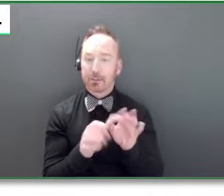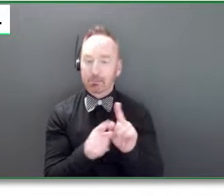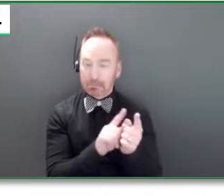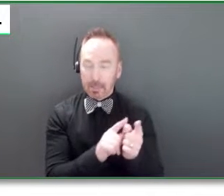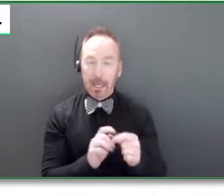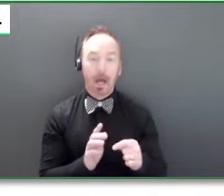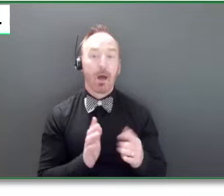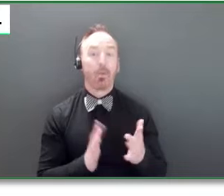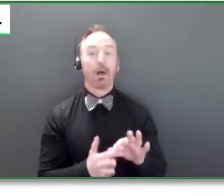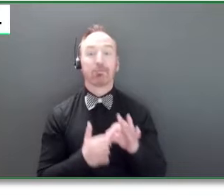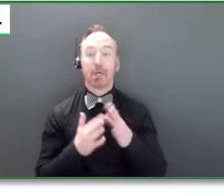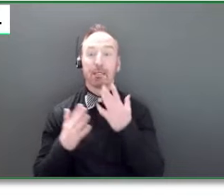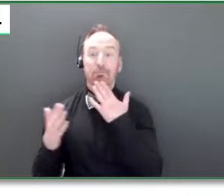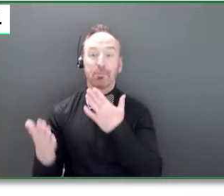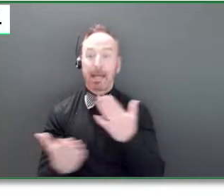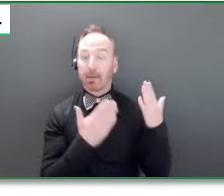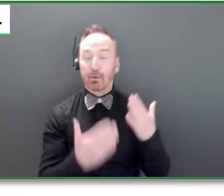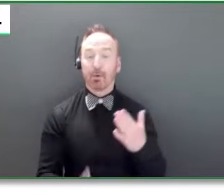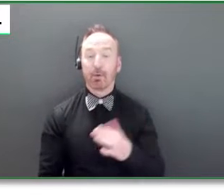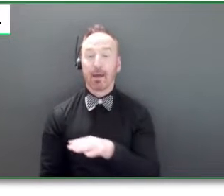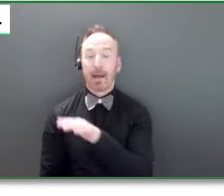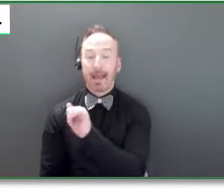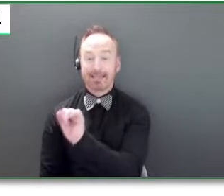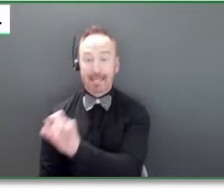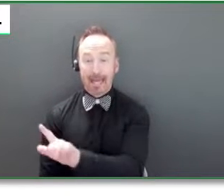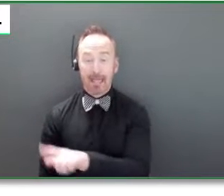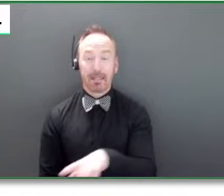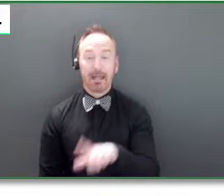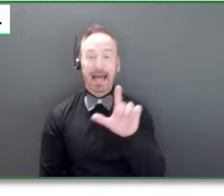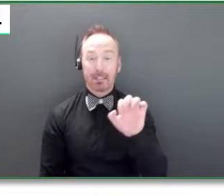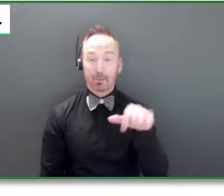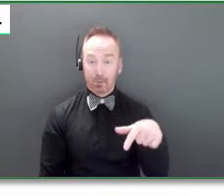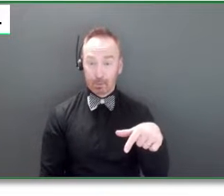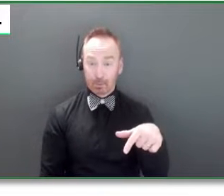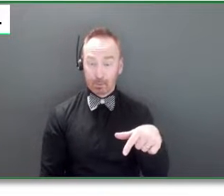all of our interpreters, ASL, LSQ, on screen. As well as our audio